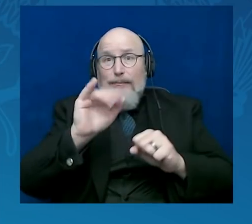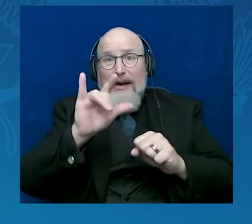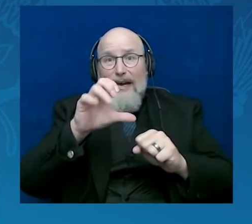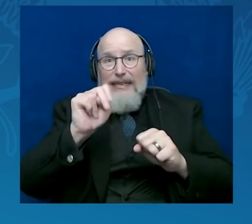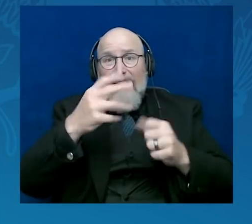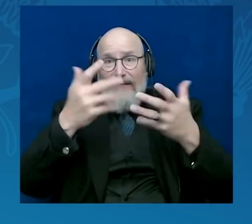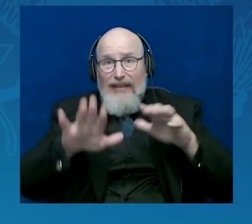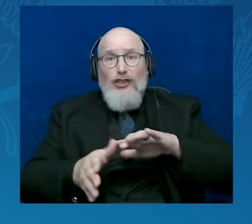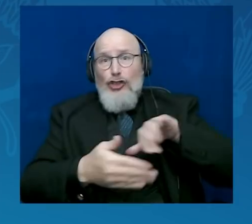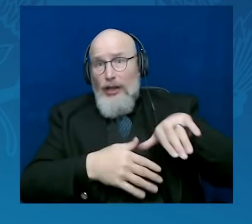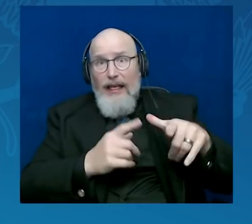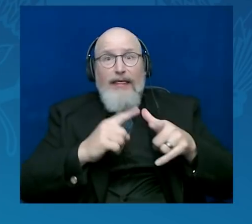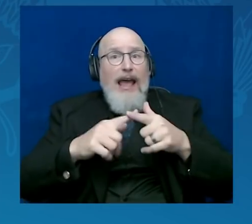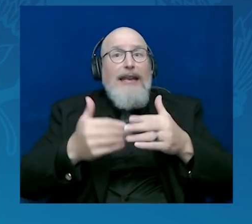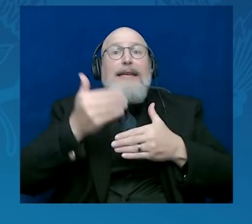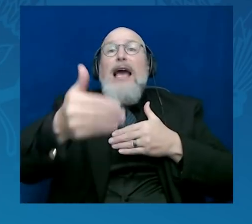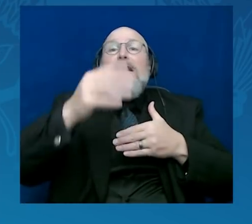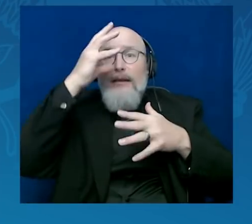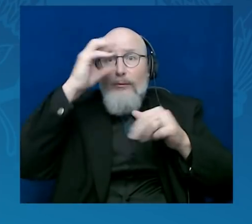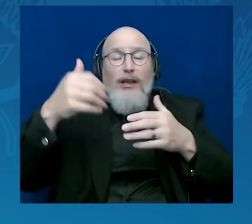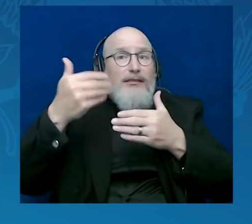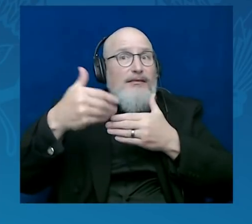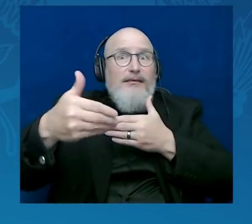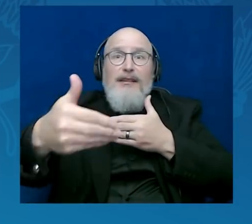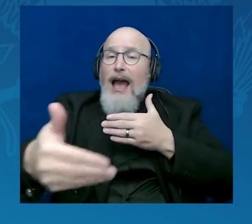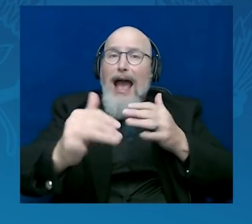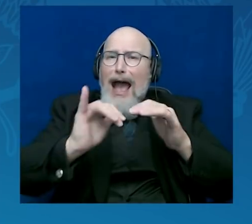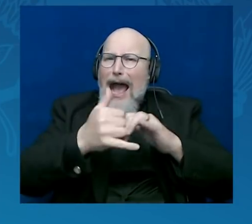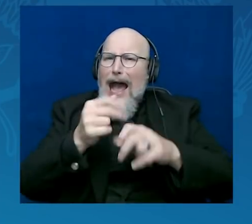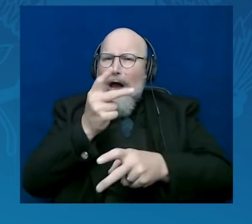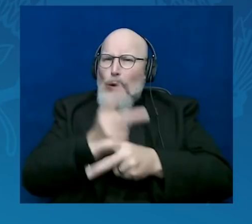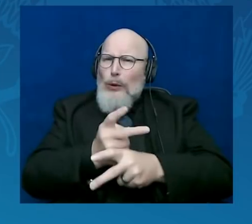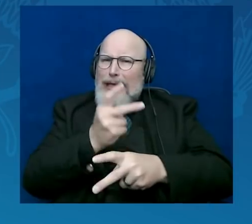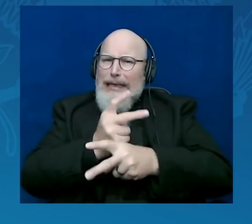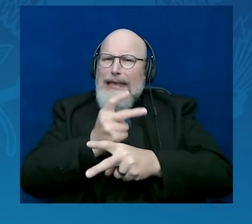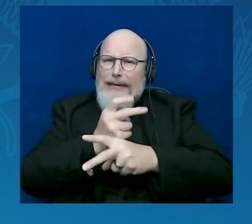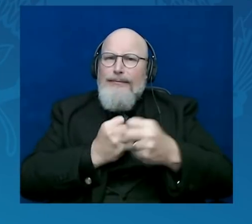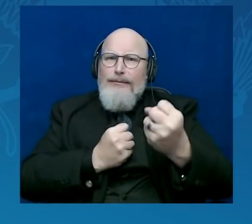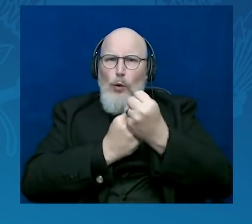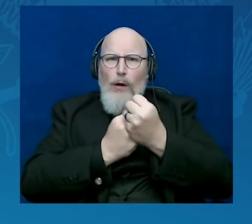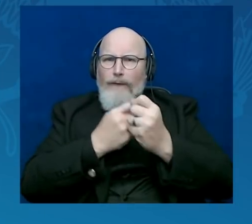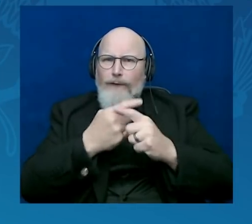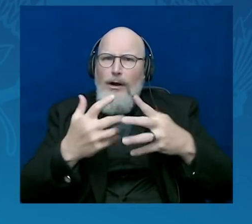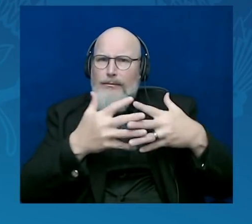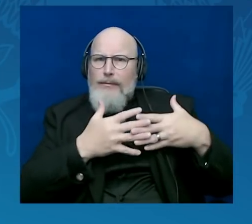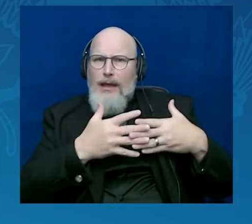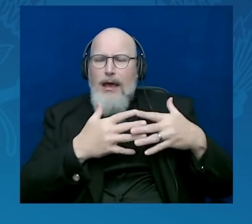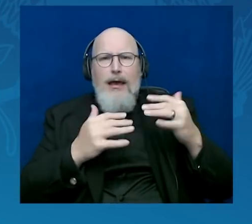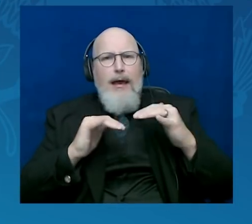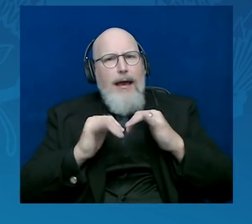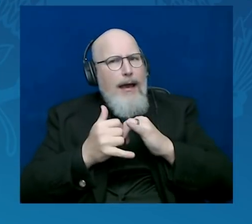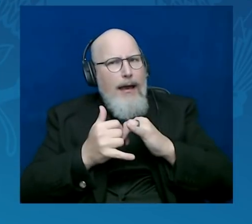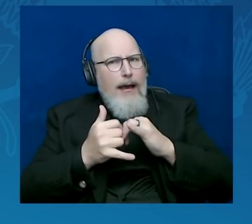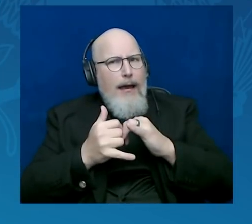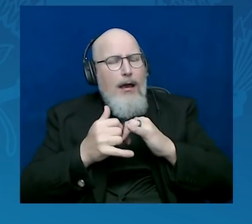I think that is such an important question, because we have learned over these last weeks and months